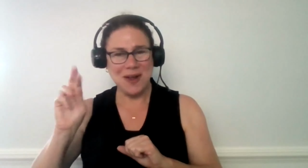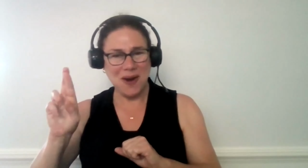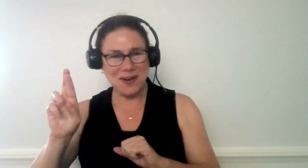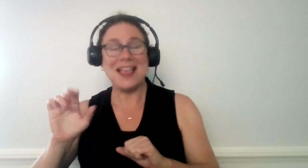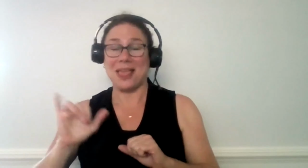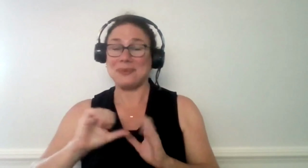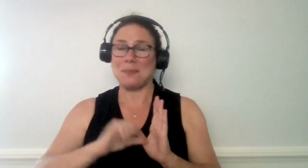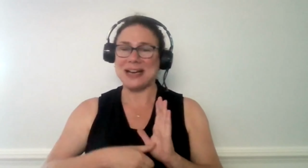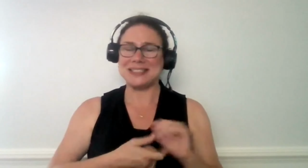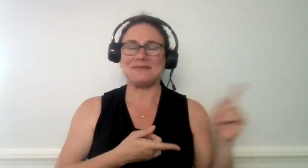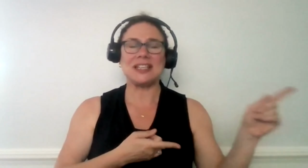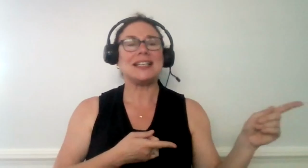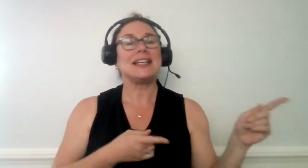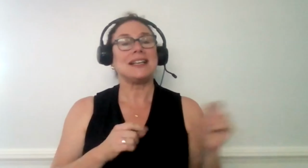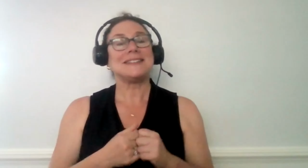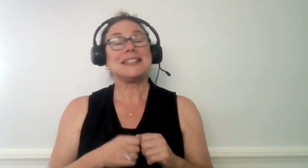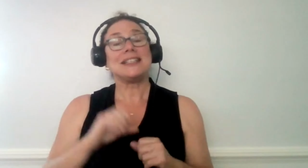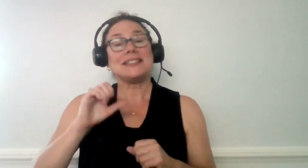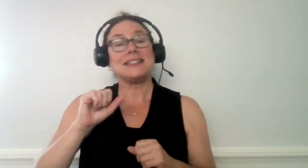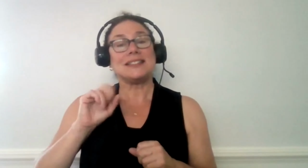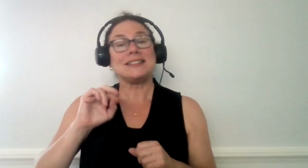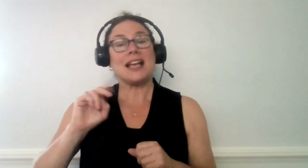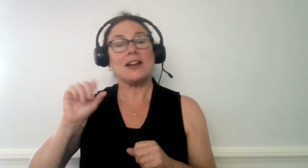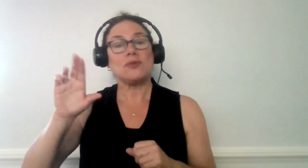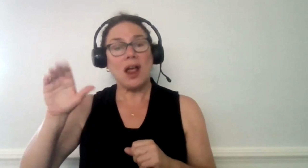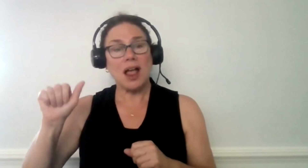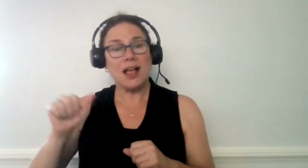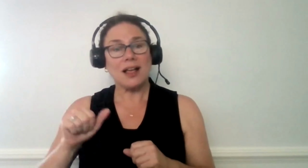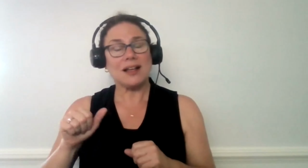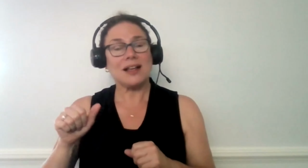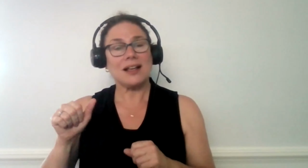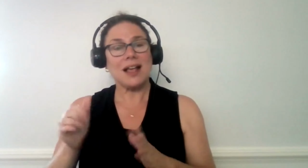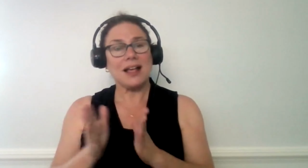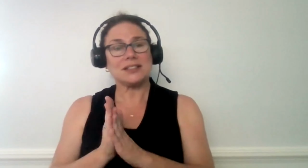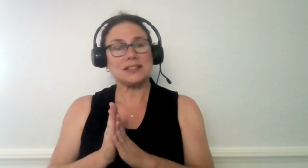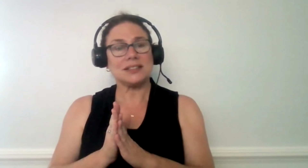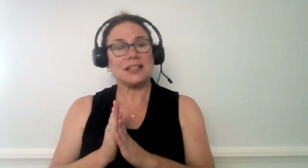Sandra asks, "UC gets five agreements for assistive technologies."